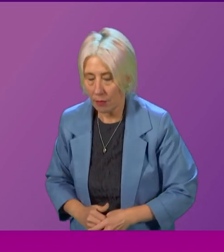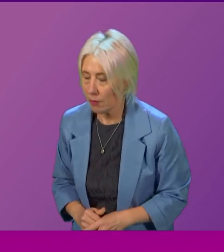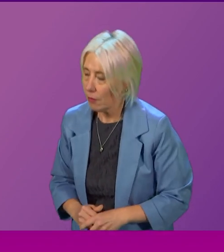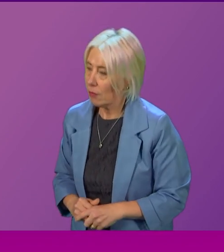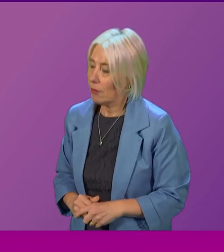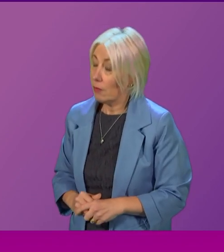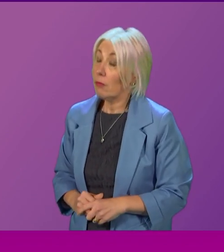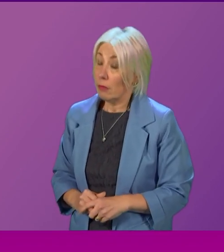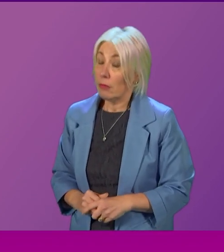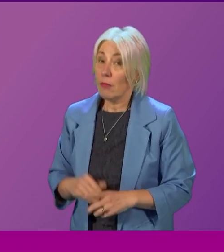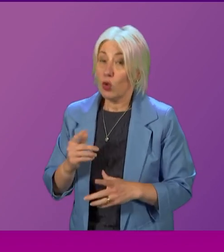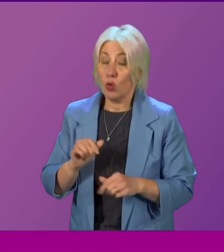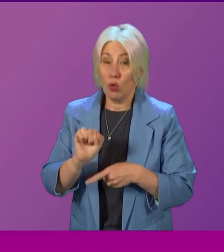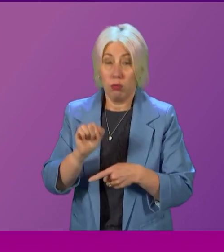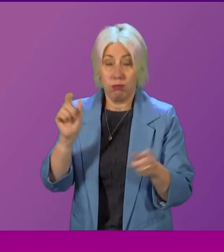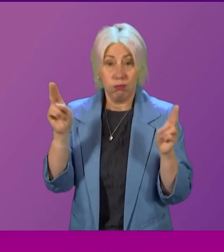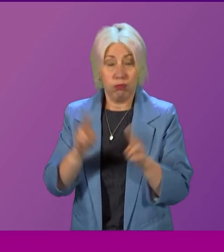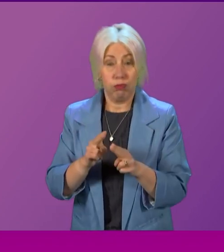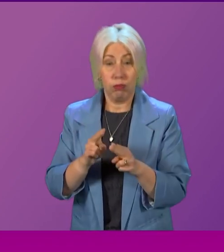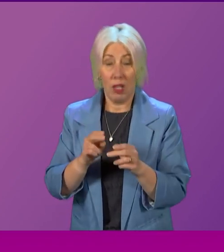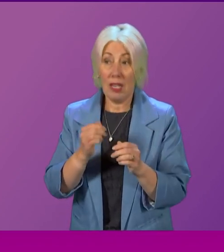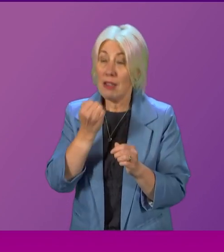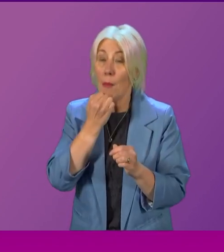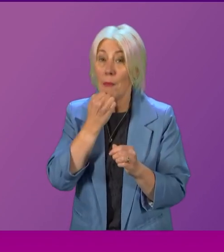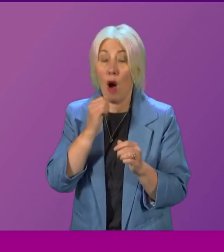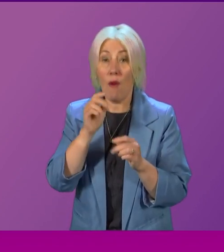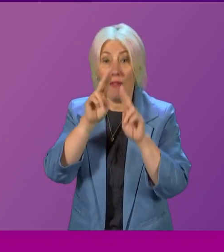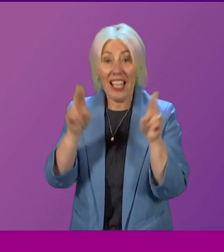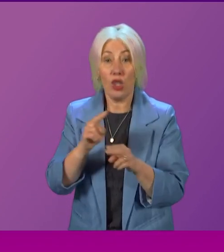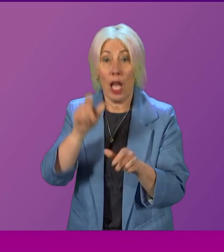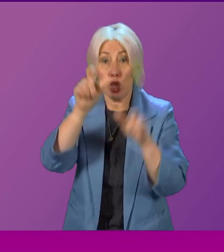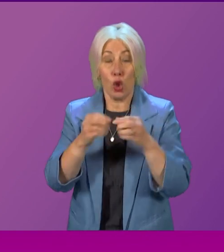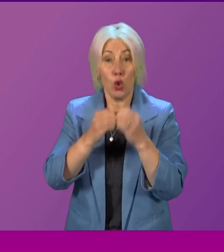First, restricting the ability of international students to come to study in Scotland will